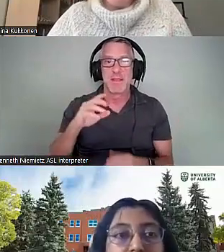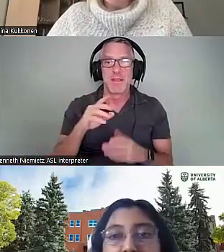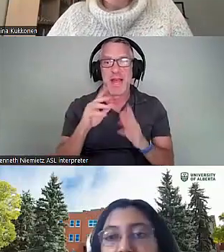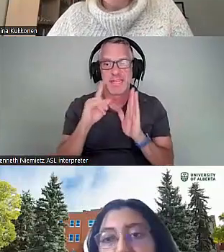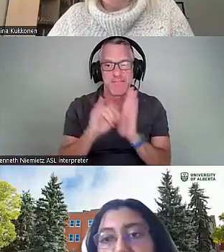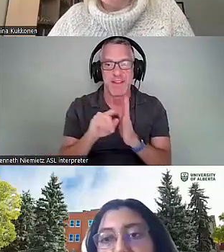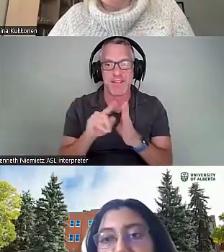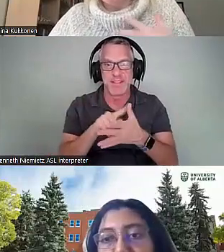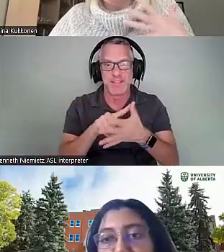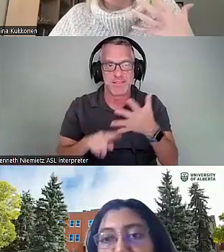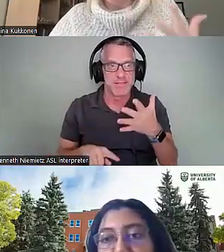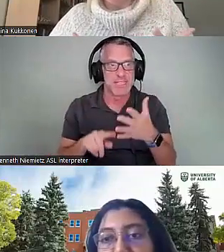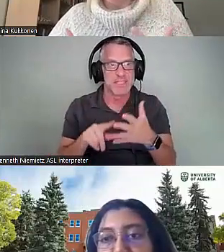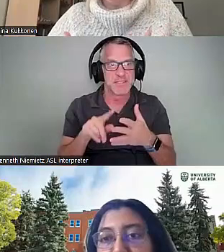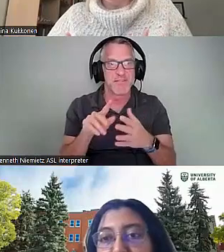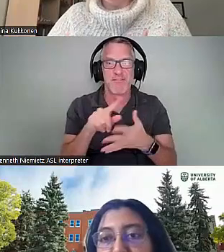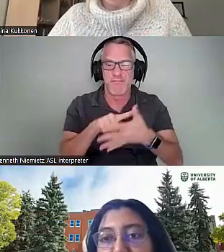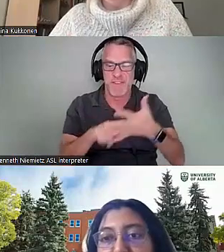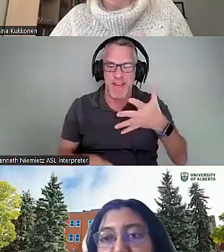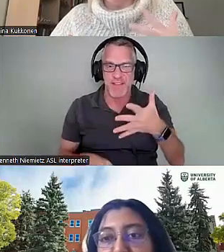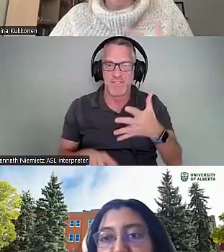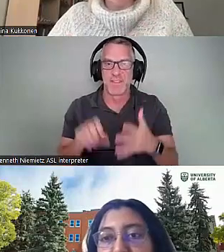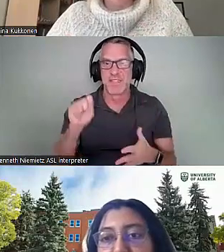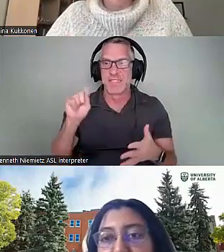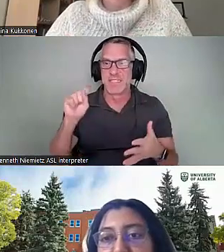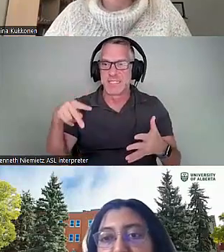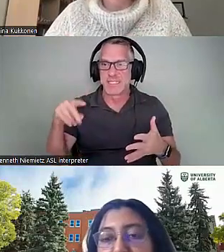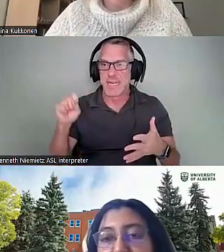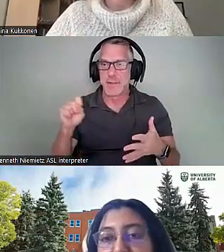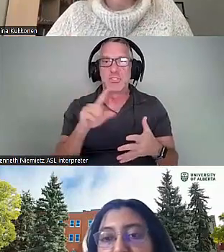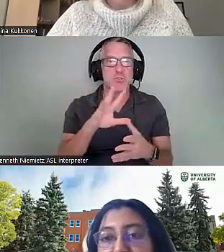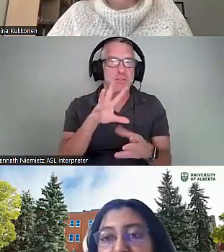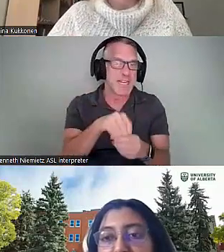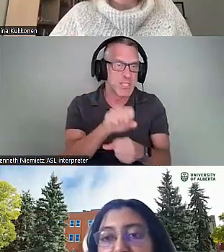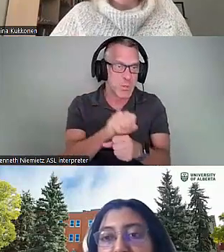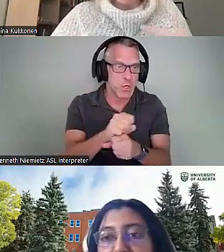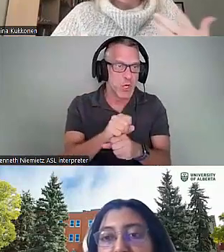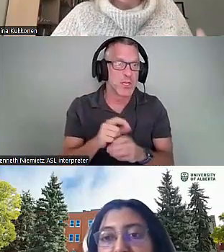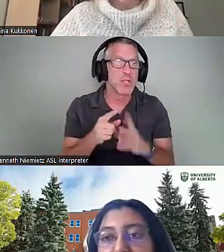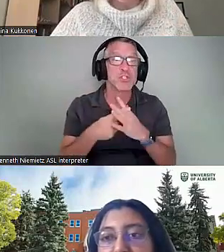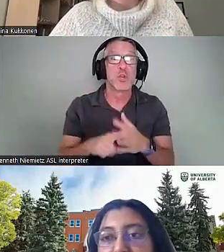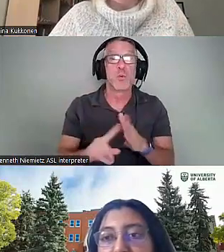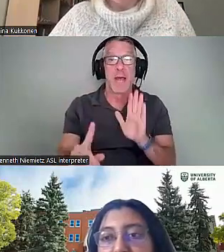steps for anyone who's looking to engage in that type of work. So, starting by identifying